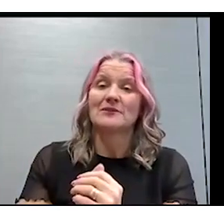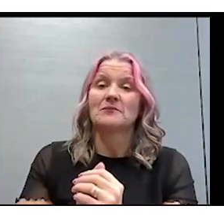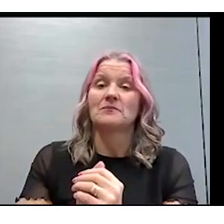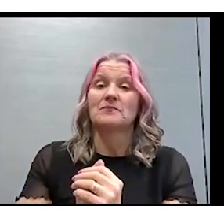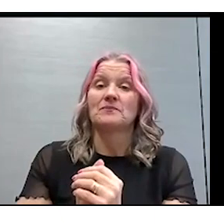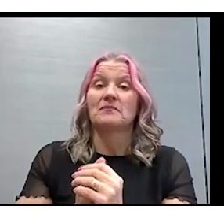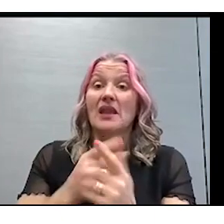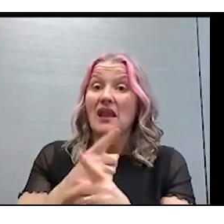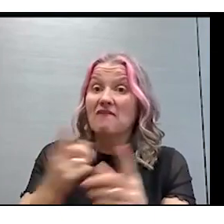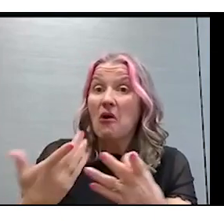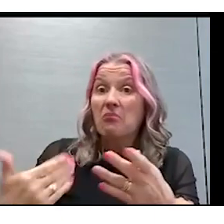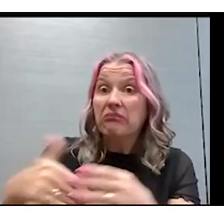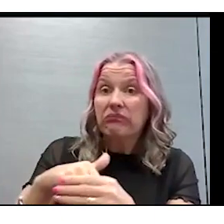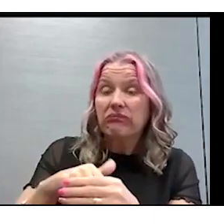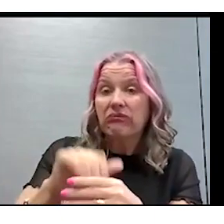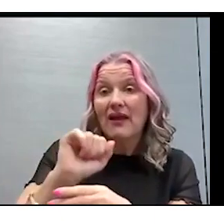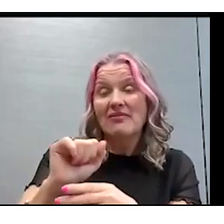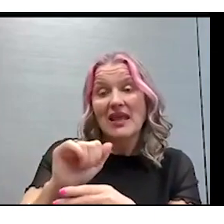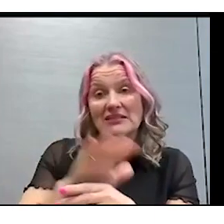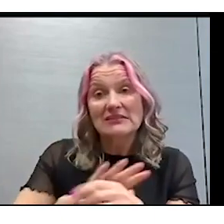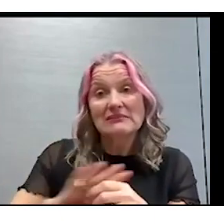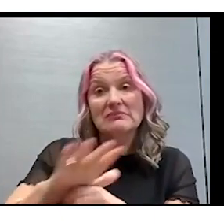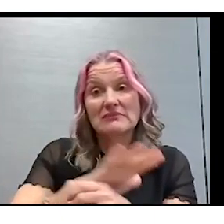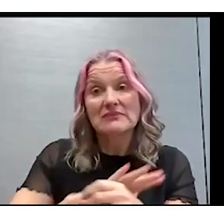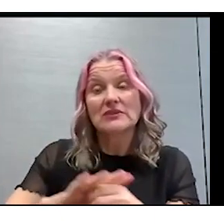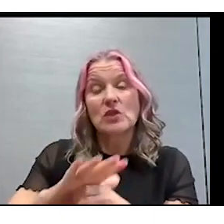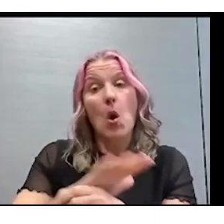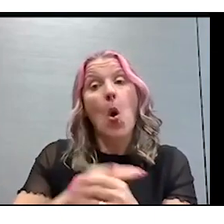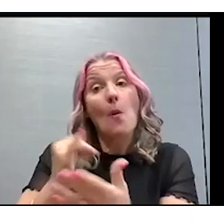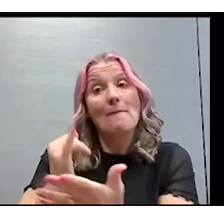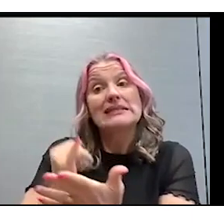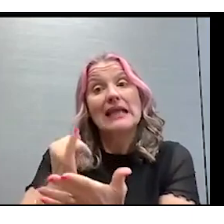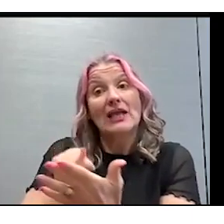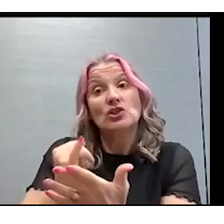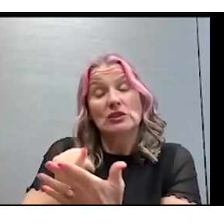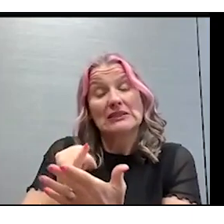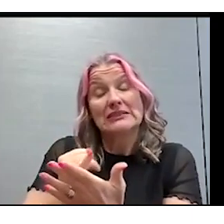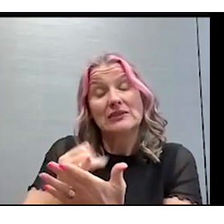if you are involved in the space and mitigations or want to learn more, please reach out to me.